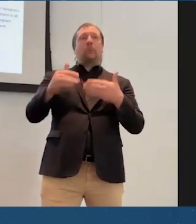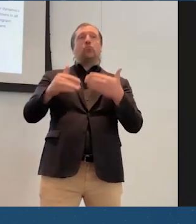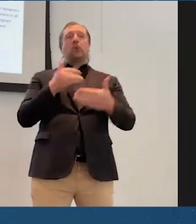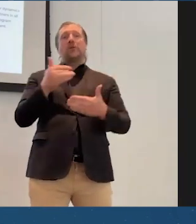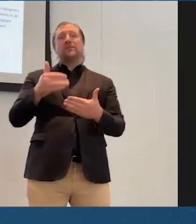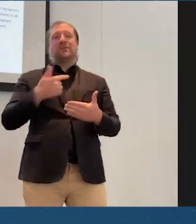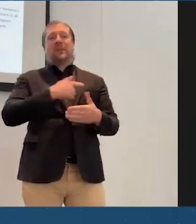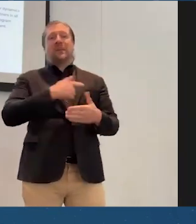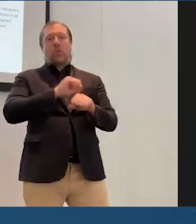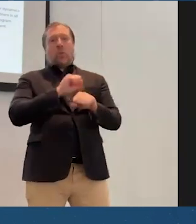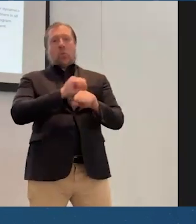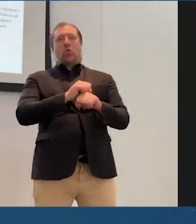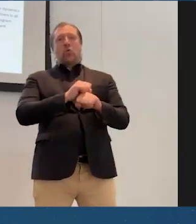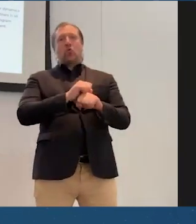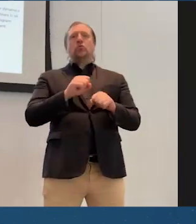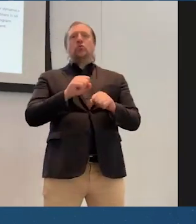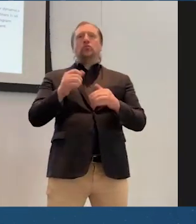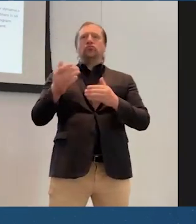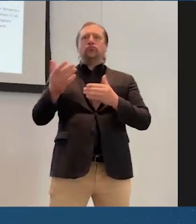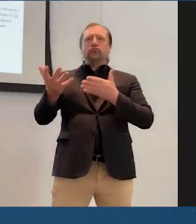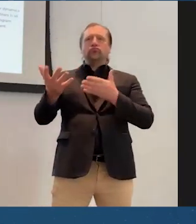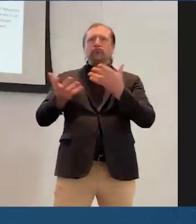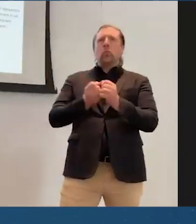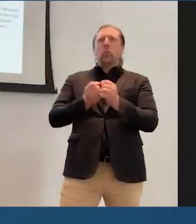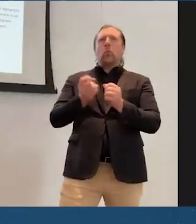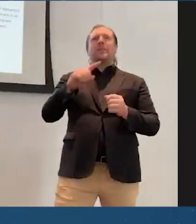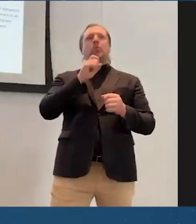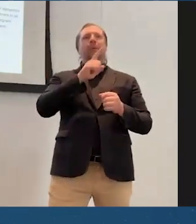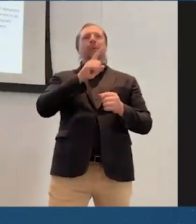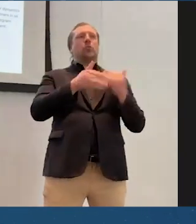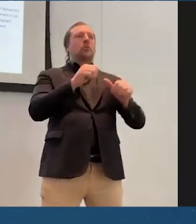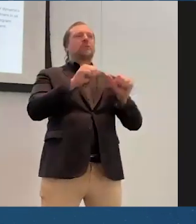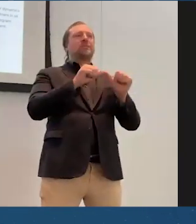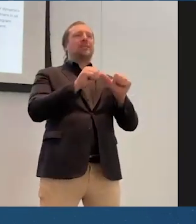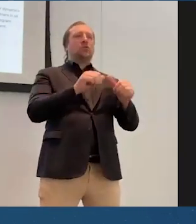work to iterate alongside them to ensure that the process continues to be equitable.